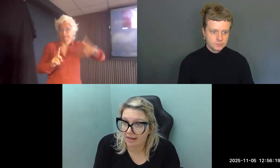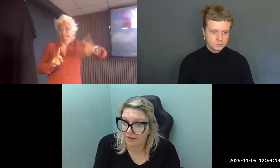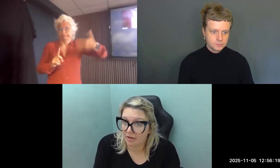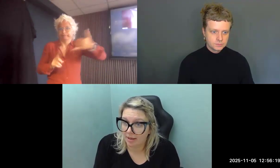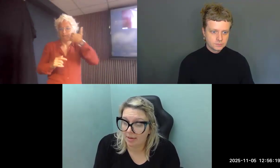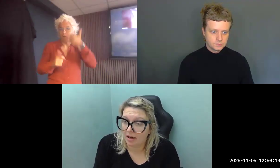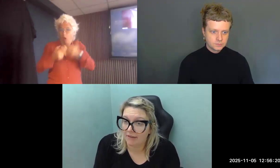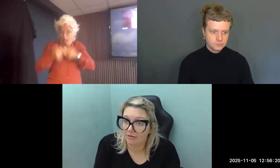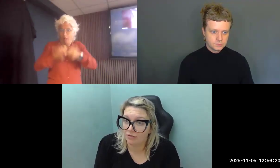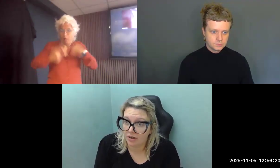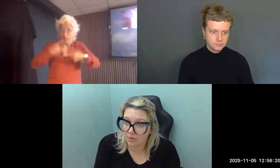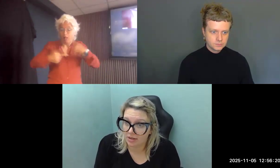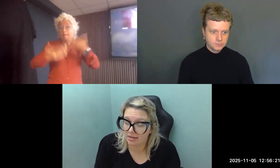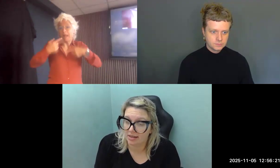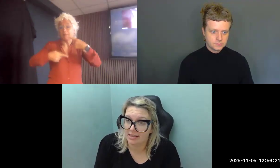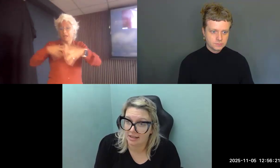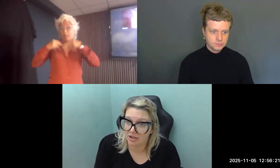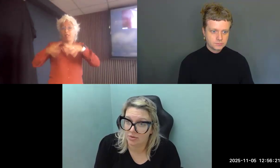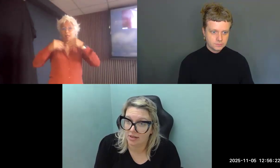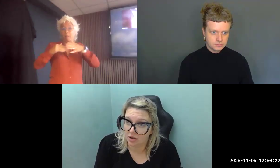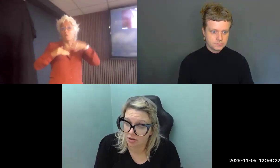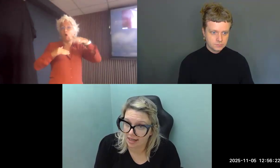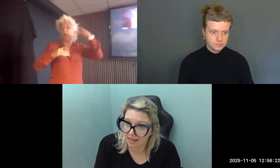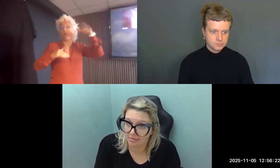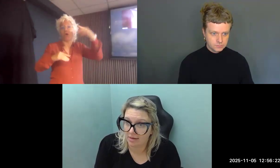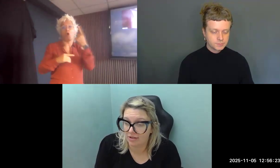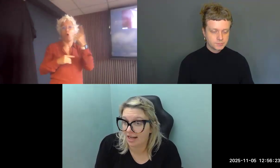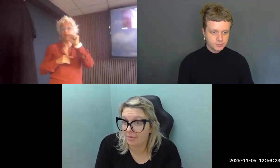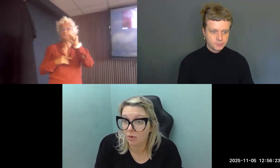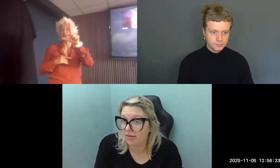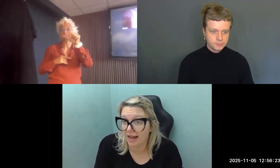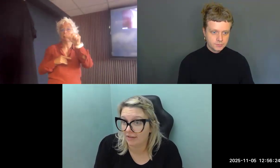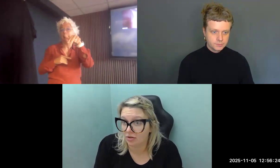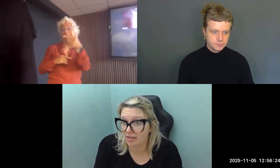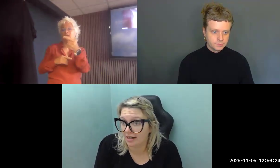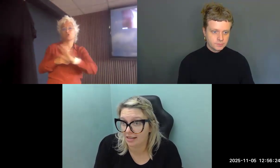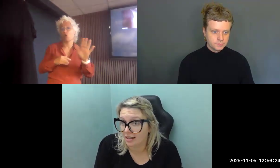If young people are having frequent International Sign contact every day, more than they're having contact